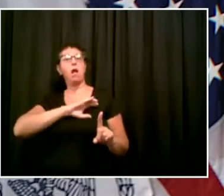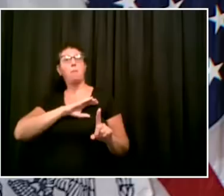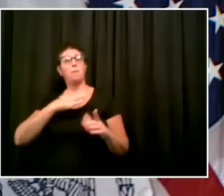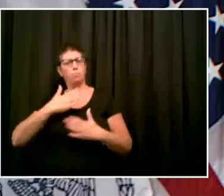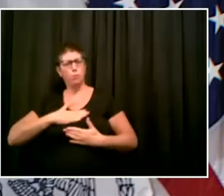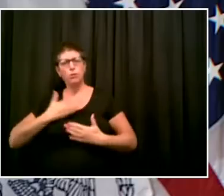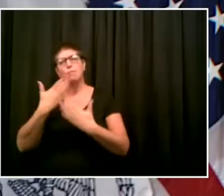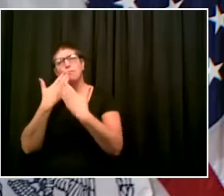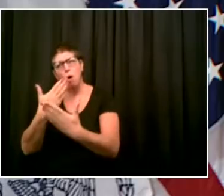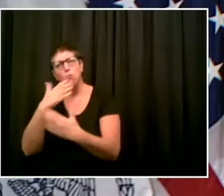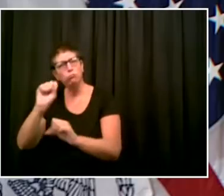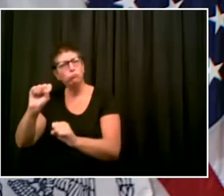SAY THAT WE APPRECIATE THE